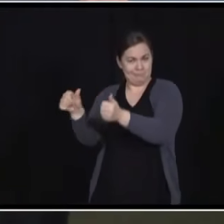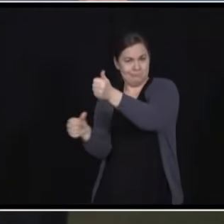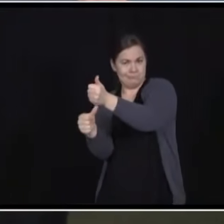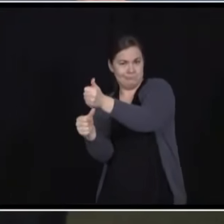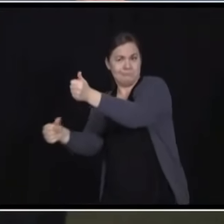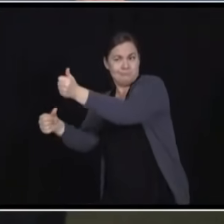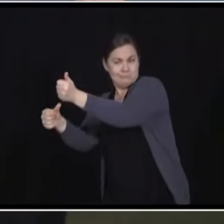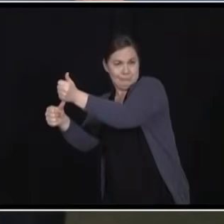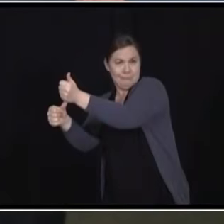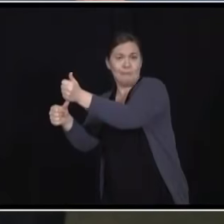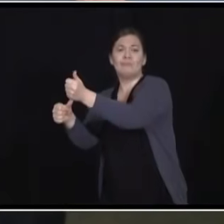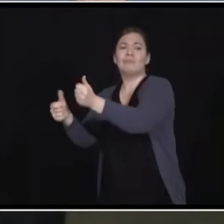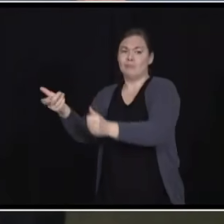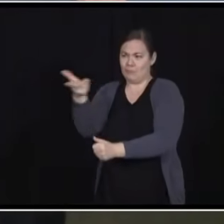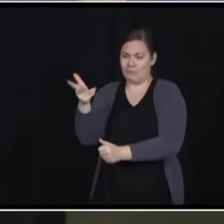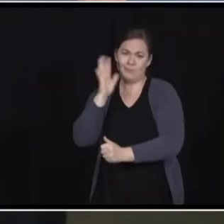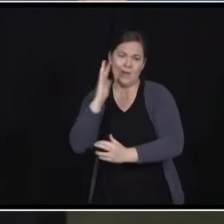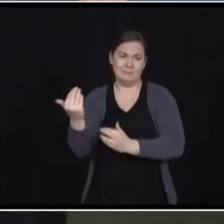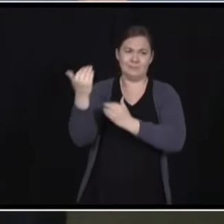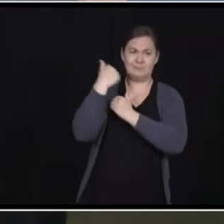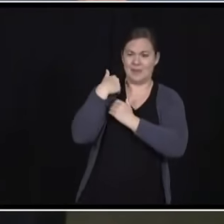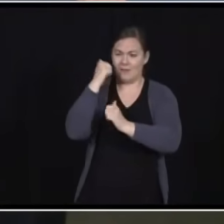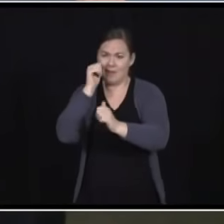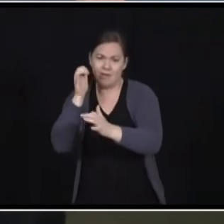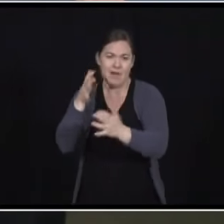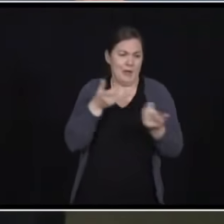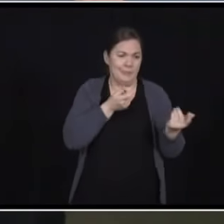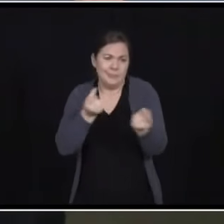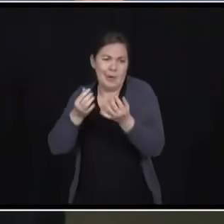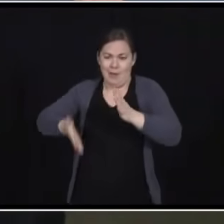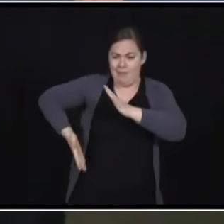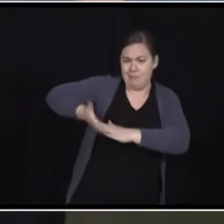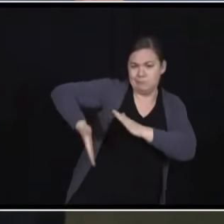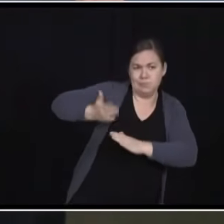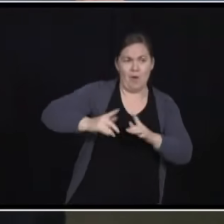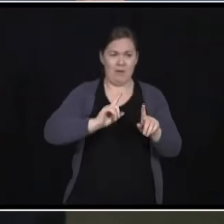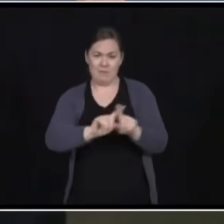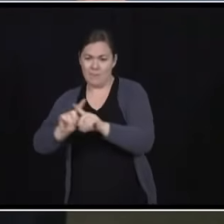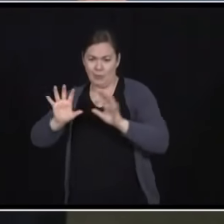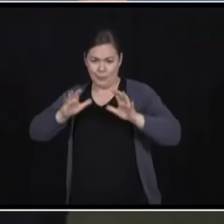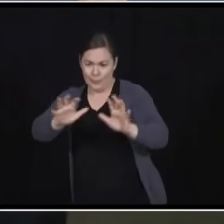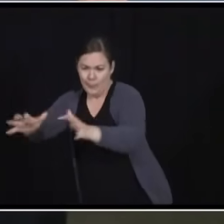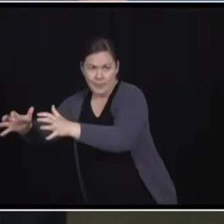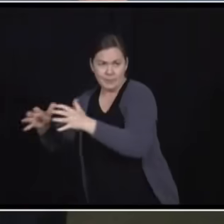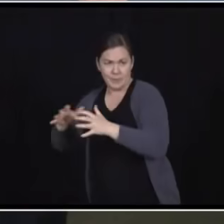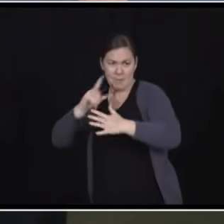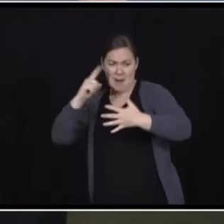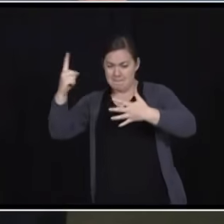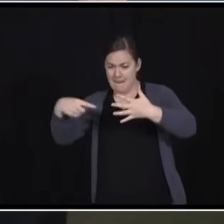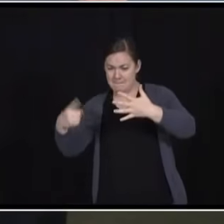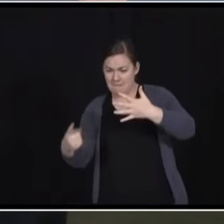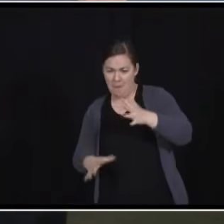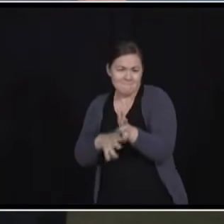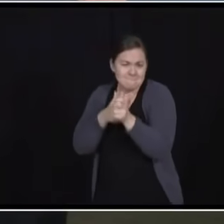Mary O'Dea Tommaso for commissioner management, will serve as vice chairs of the task force.